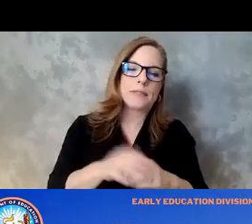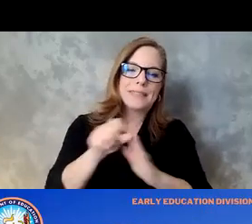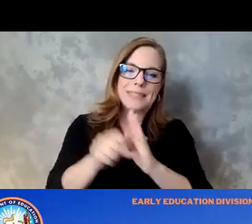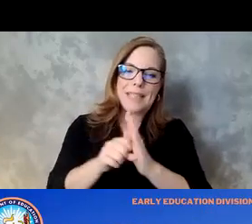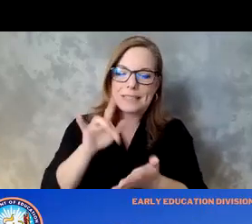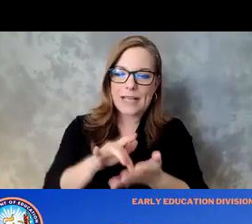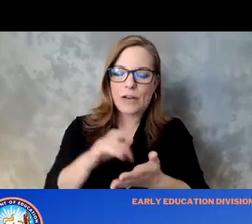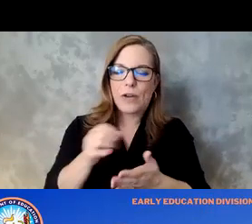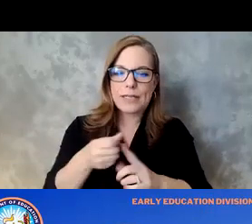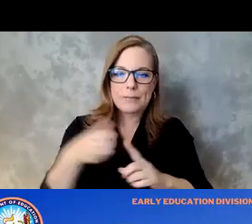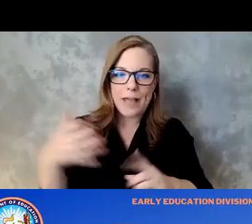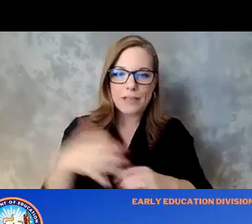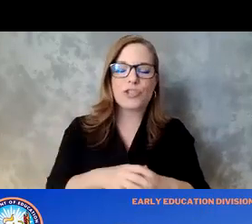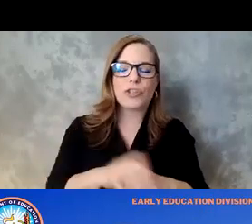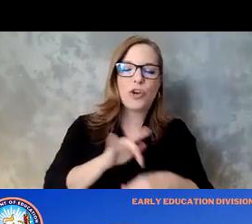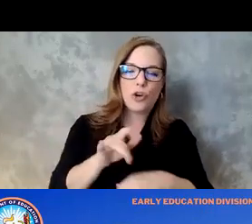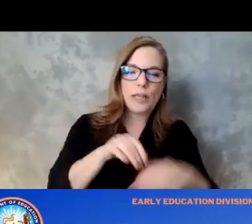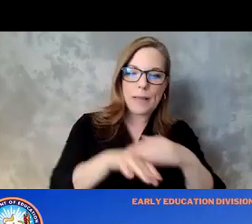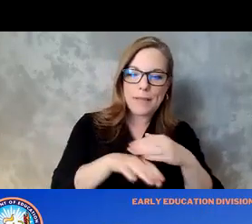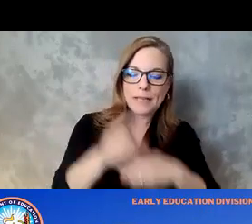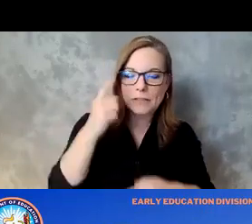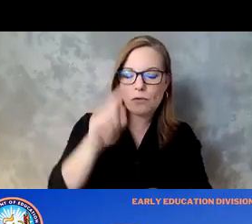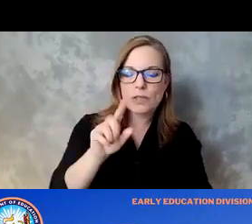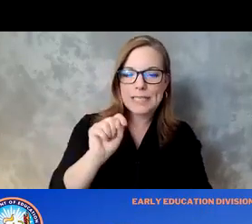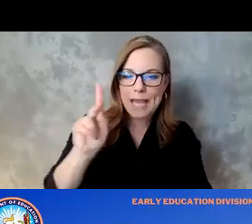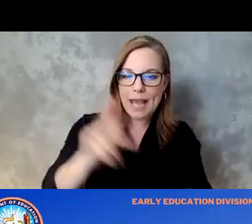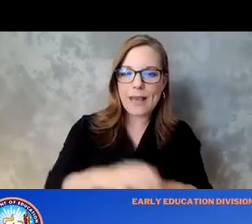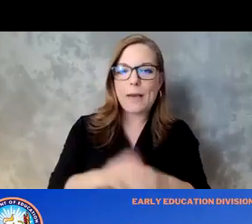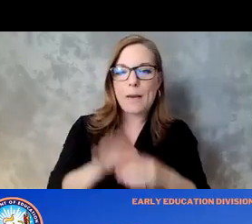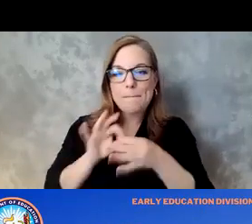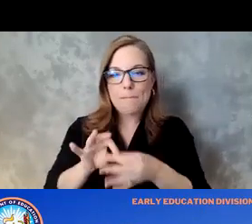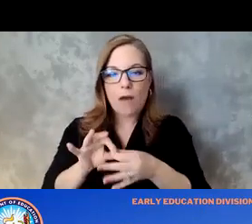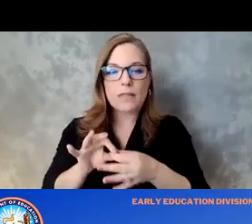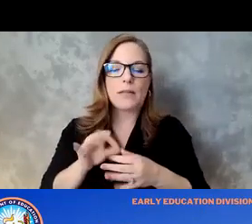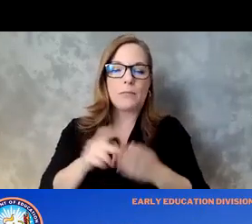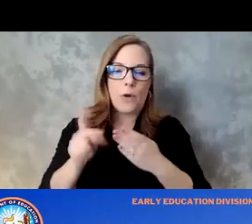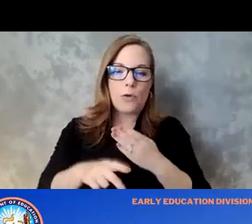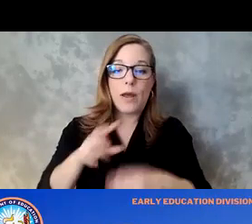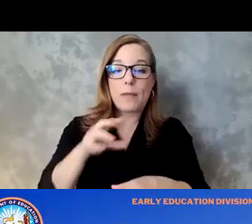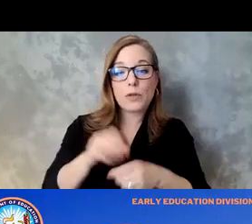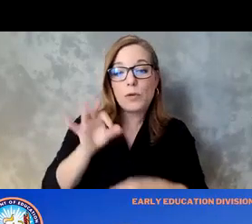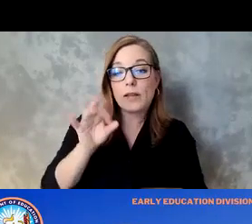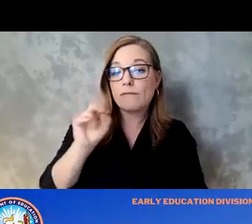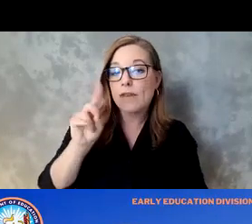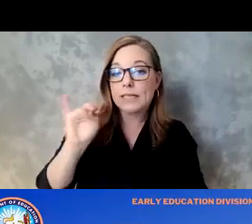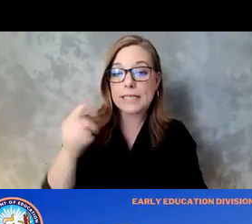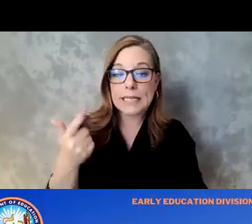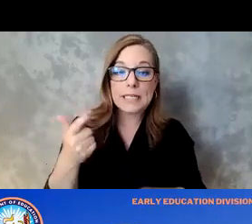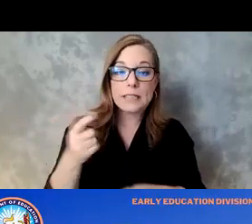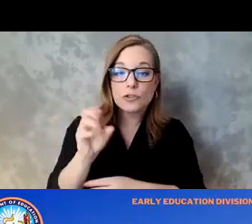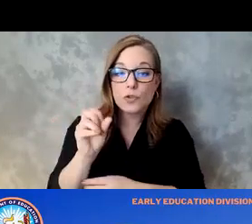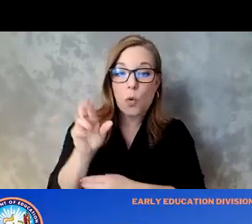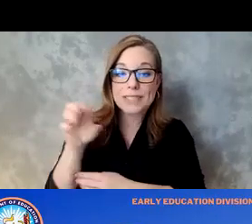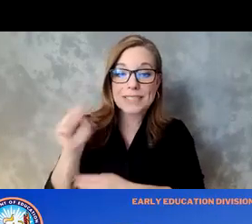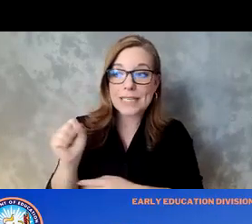admittance TK models for blending programs including funding sources. And offering extended